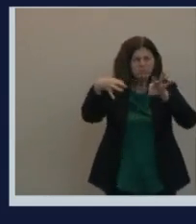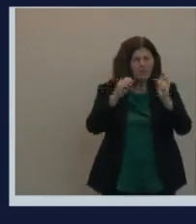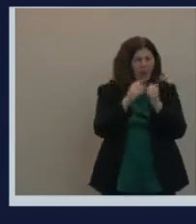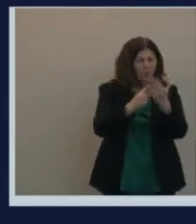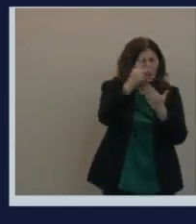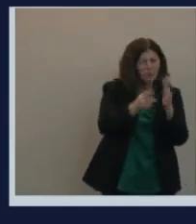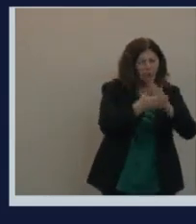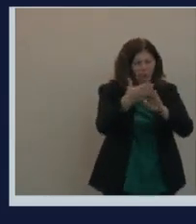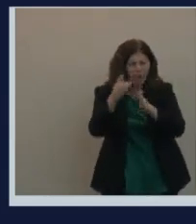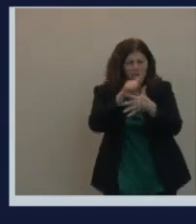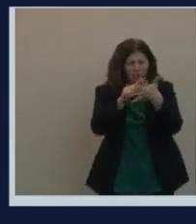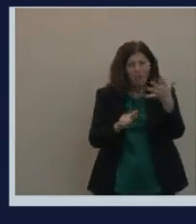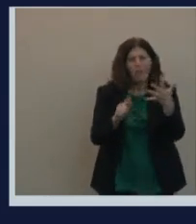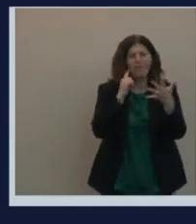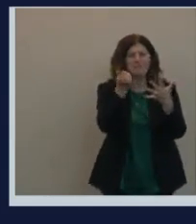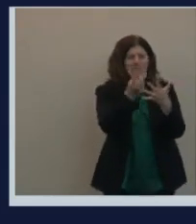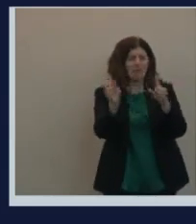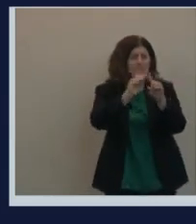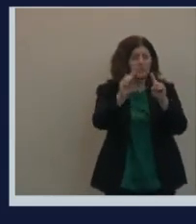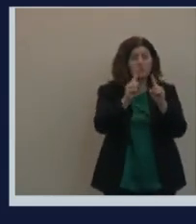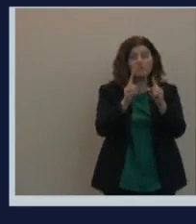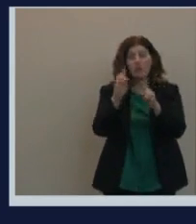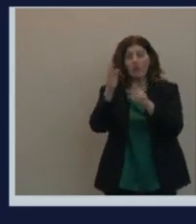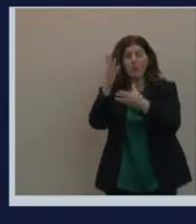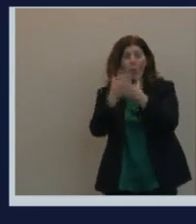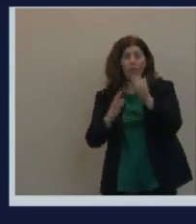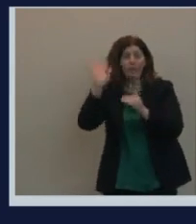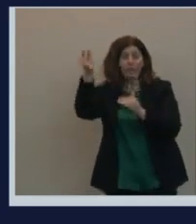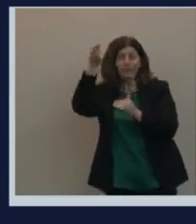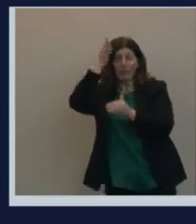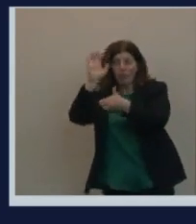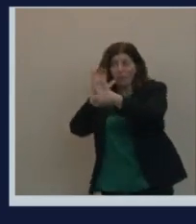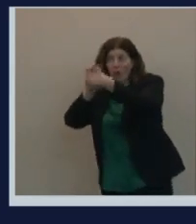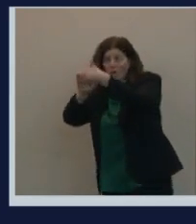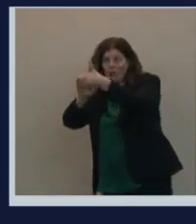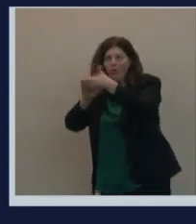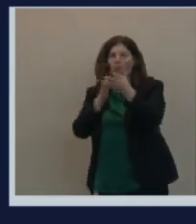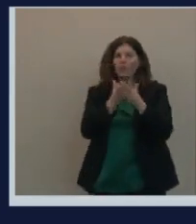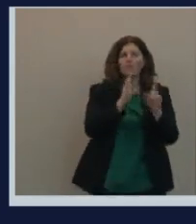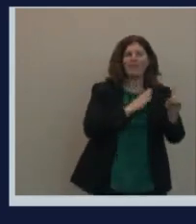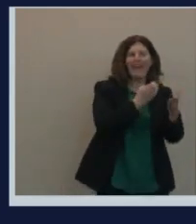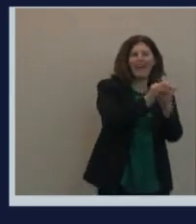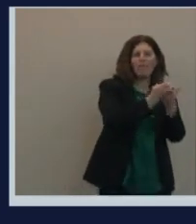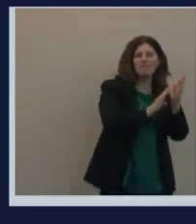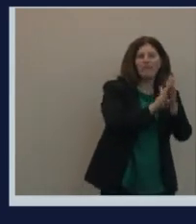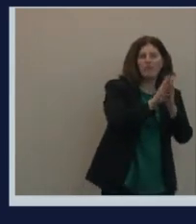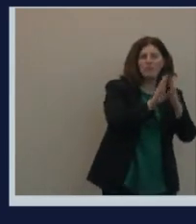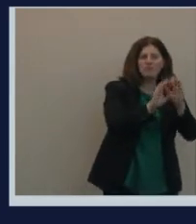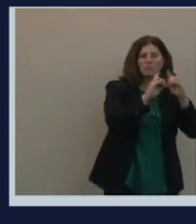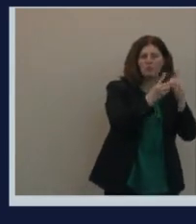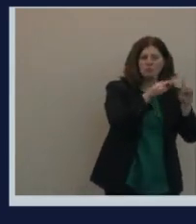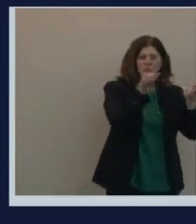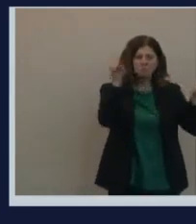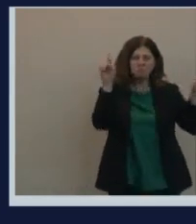I REALLY WANT TO POINT OUT, WE ARE HAVING WEBINARS, WE WILL CONTINUE TO SPECIFY HOW THESE PROGRAMS WORK.